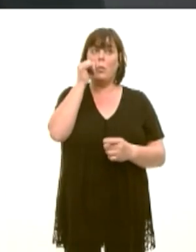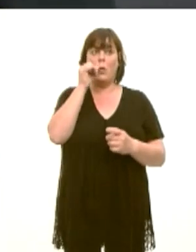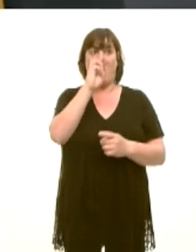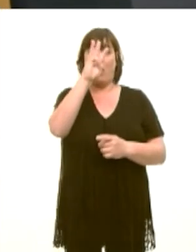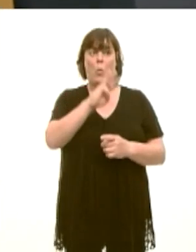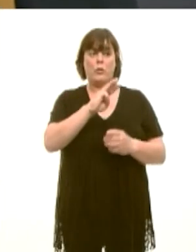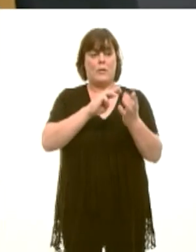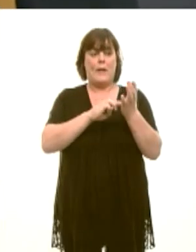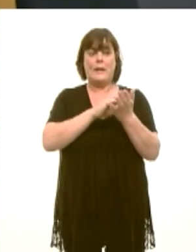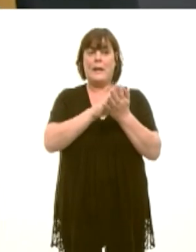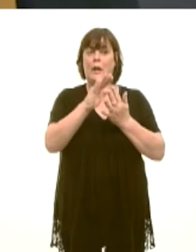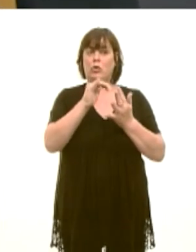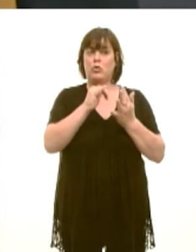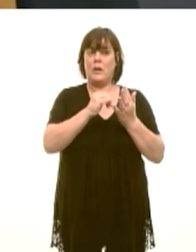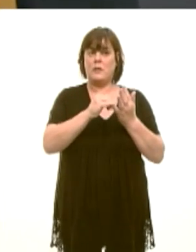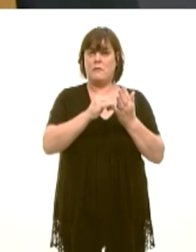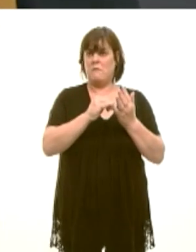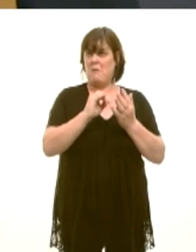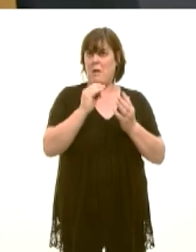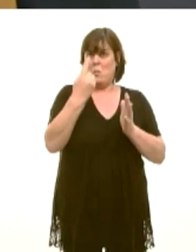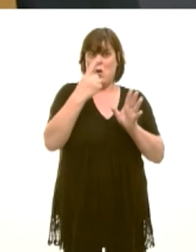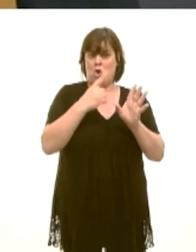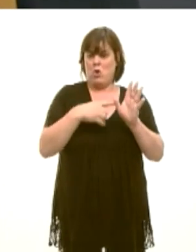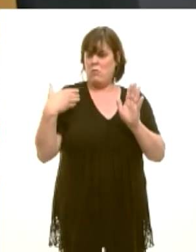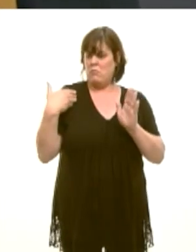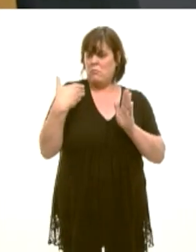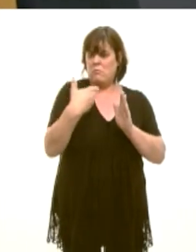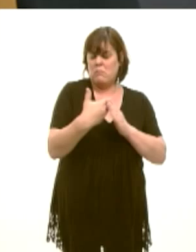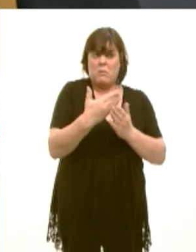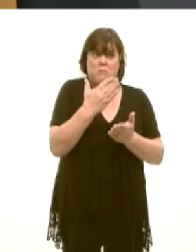the past 12 months, and certainly within the past 100 days, has been that in the Betsi